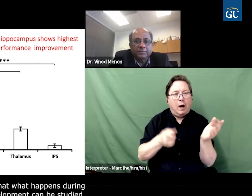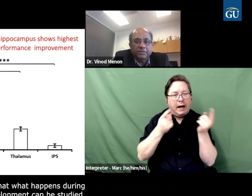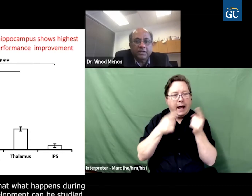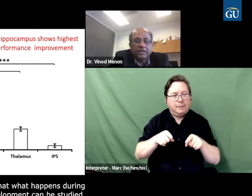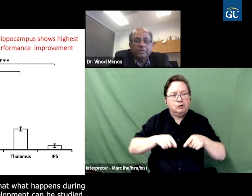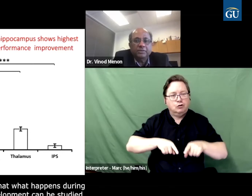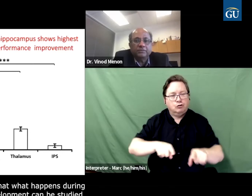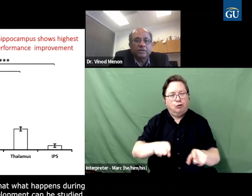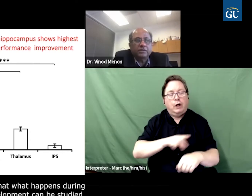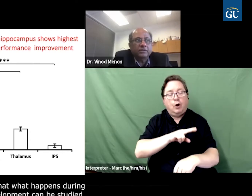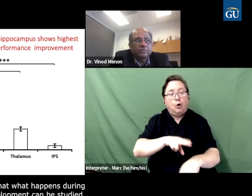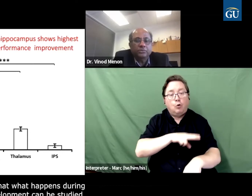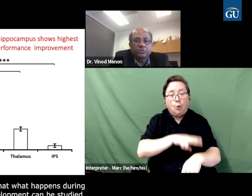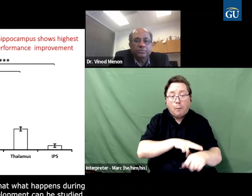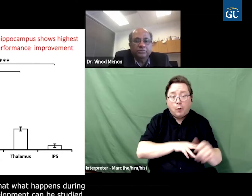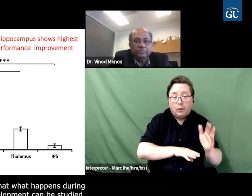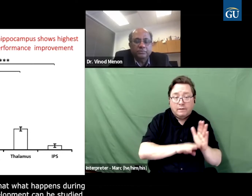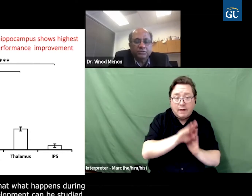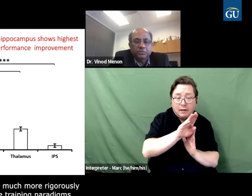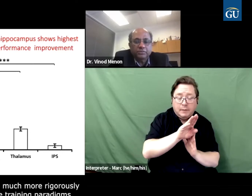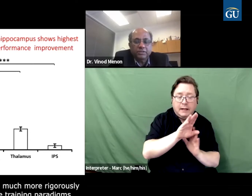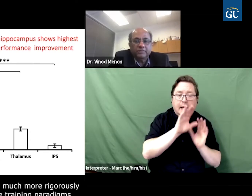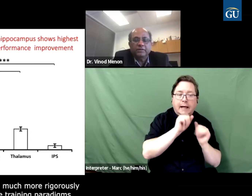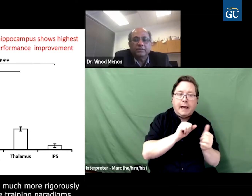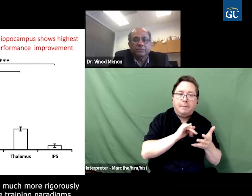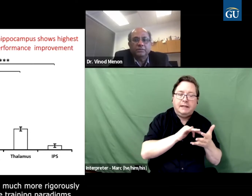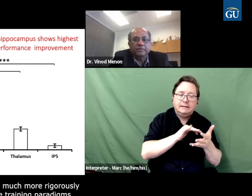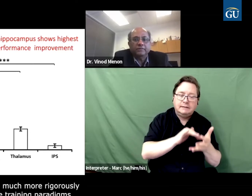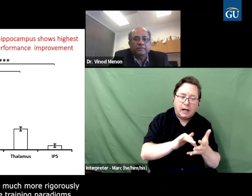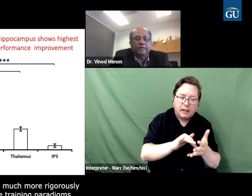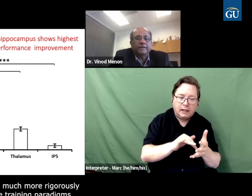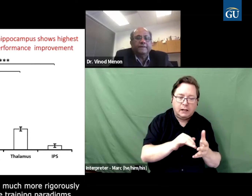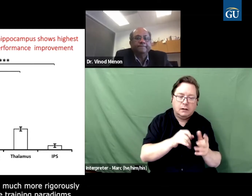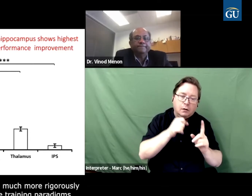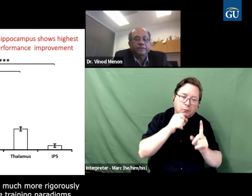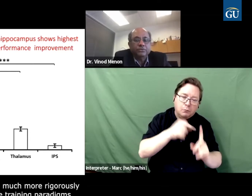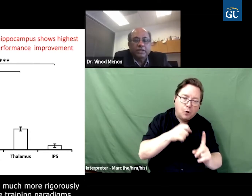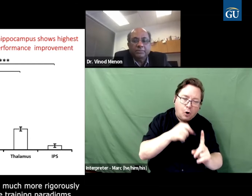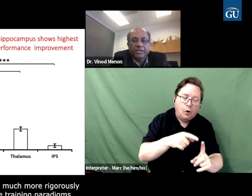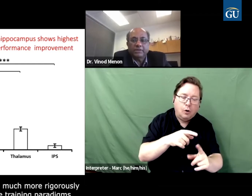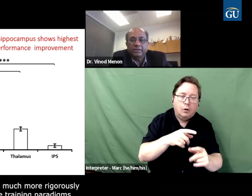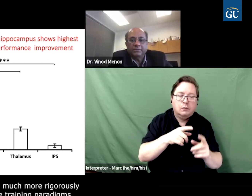during normal development can be studied and probed much more rigorously with